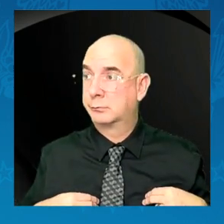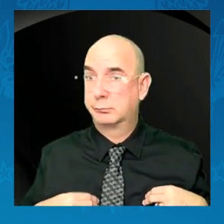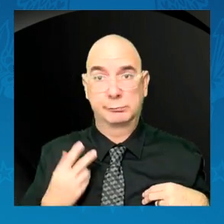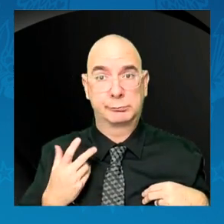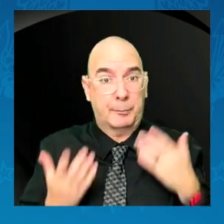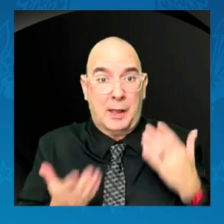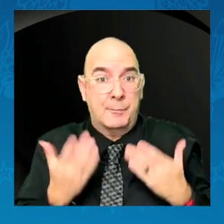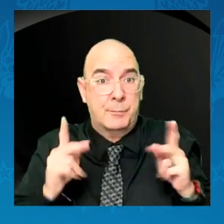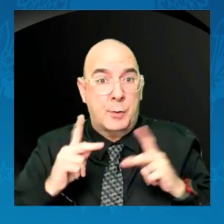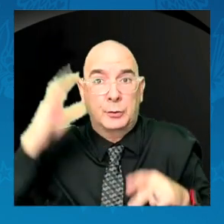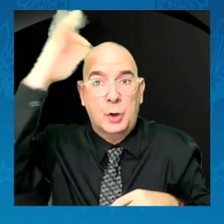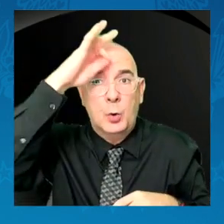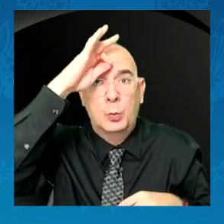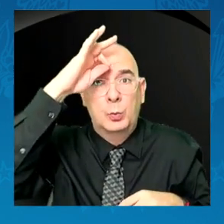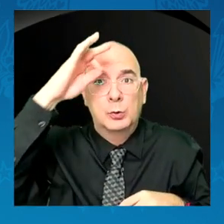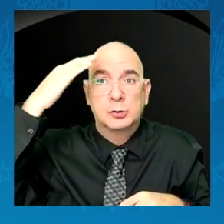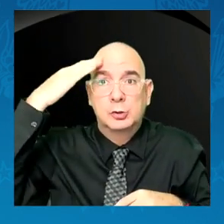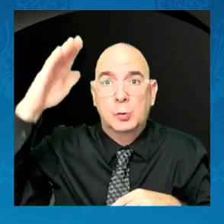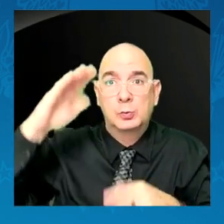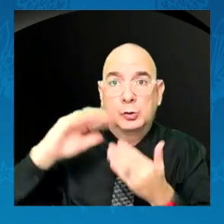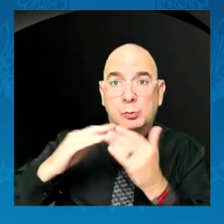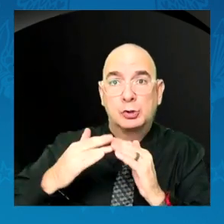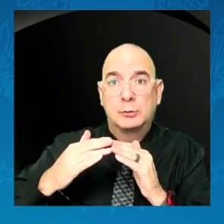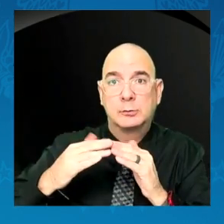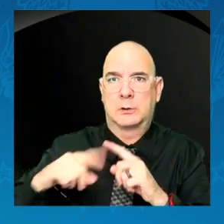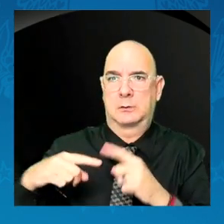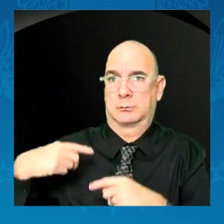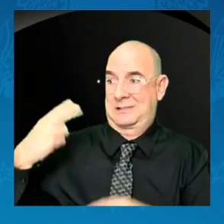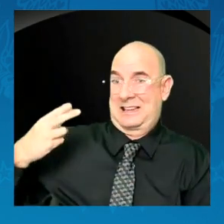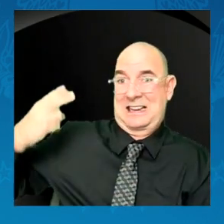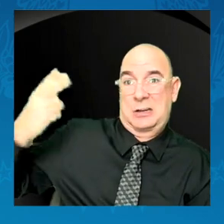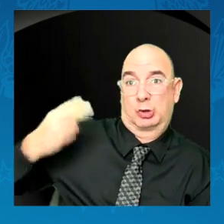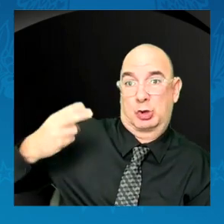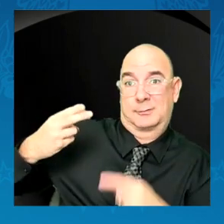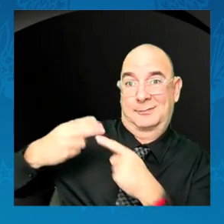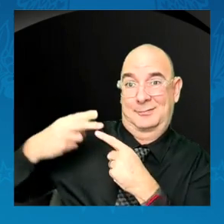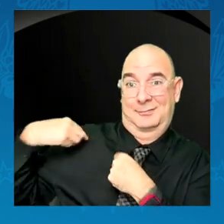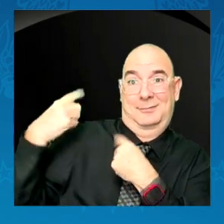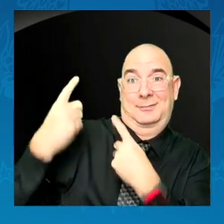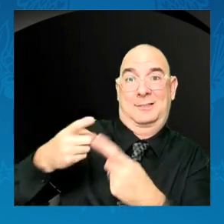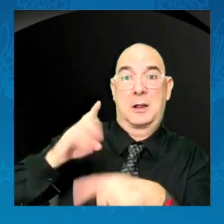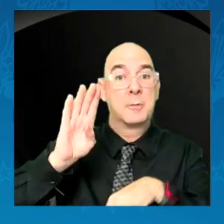Of working closely with academia and industry partners to use our capabilities and expertise